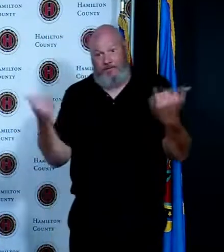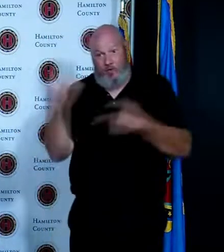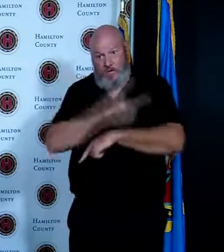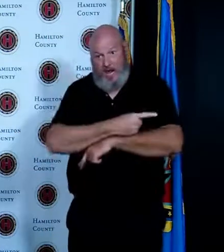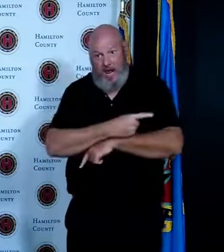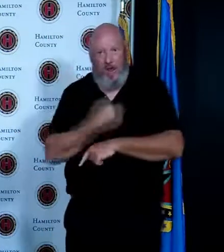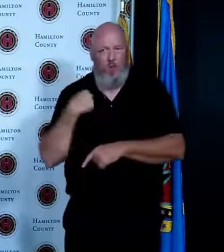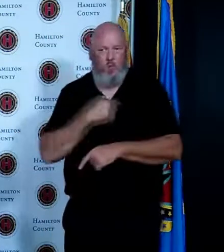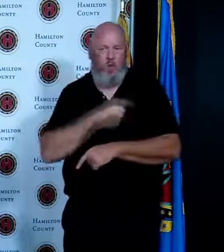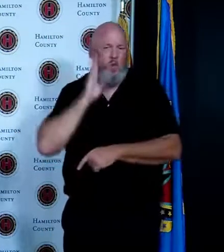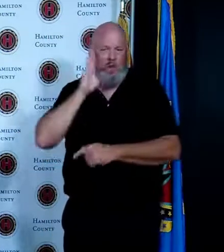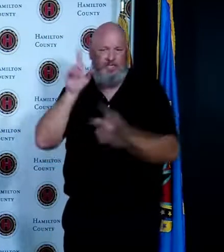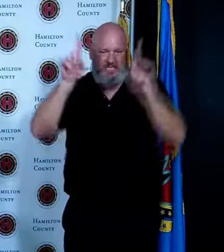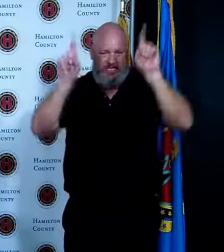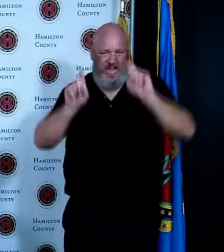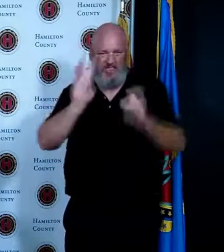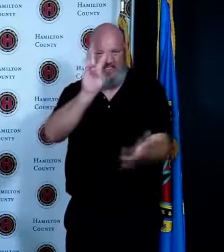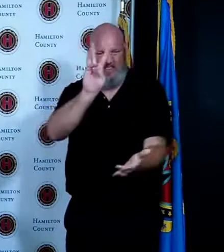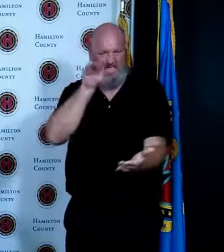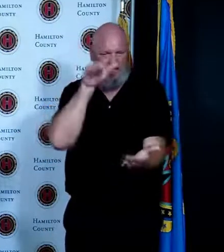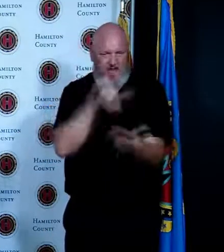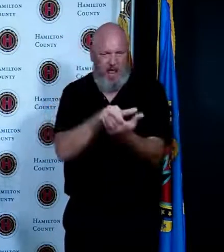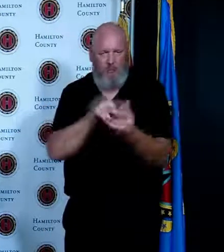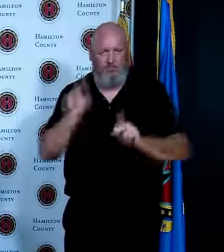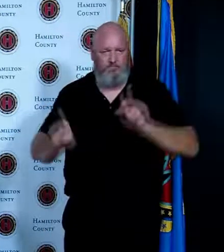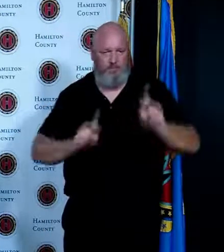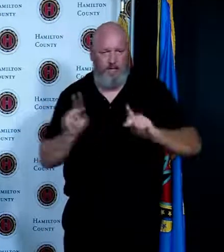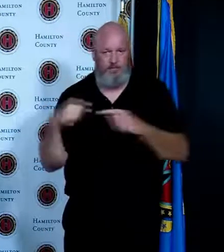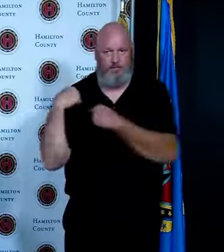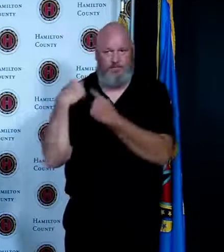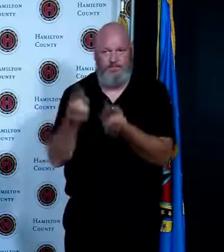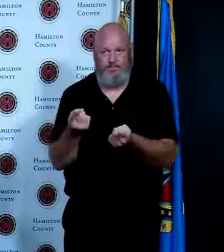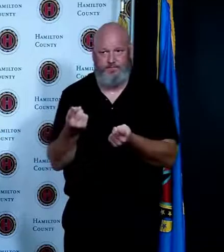County at the Ohio National Guard pop-up testing sites that number is phenomenal